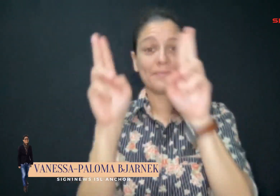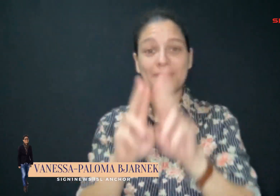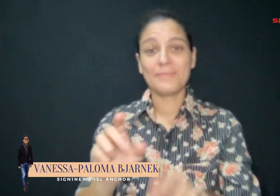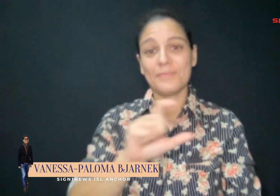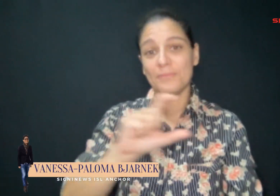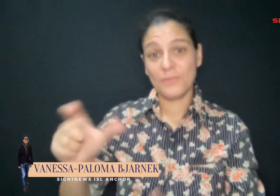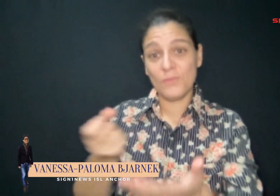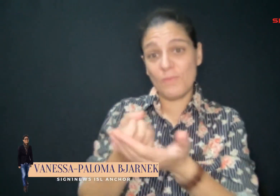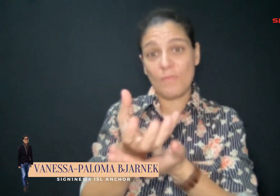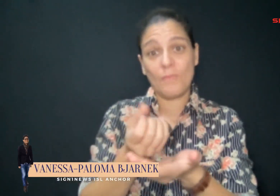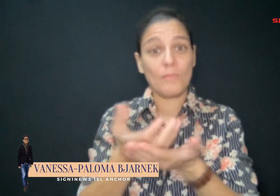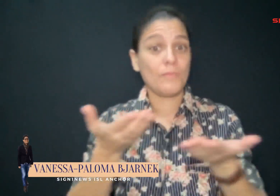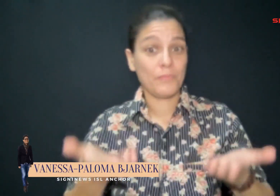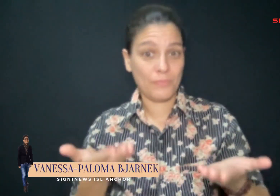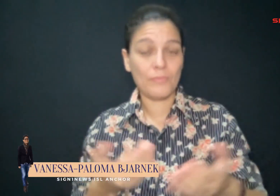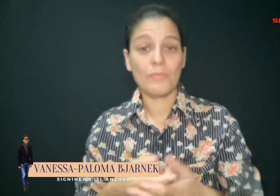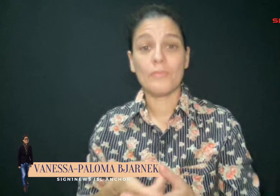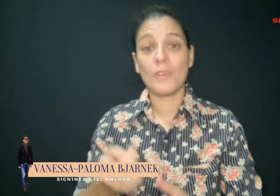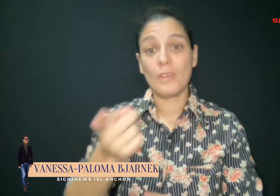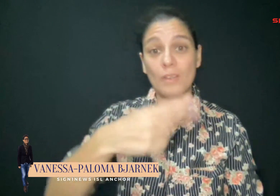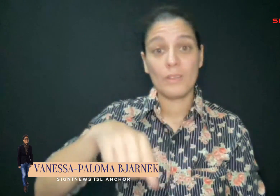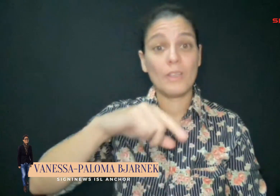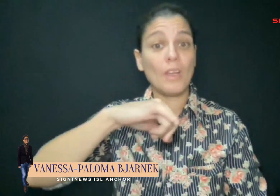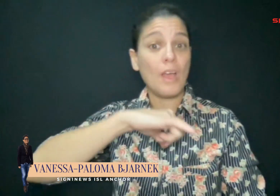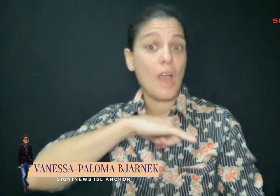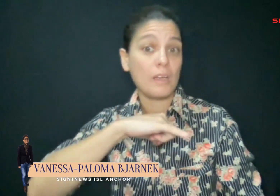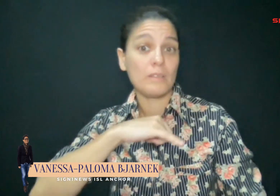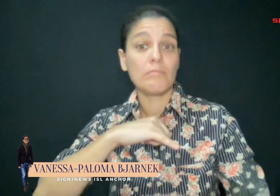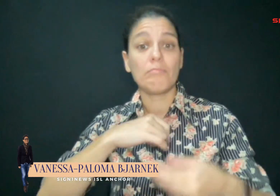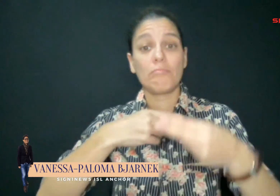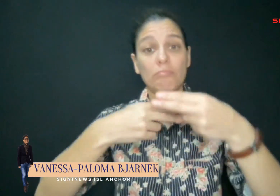top trending international news stories making headlines today if you post an interesting